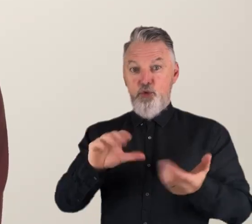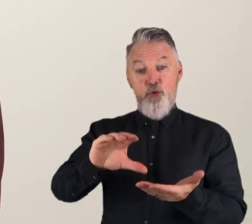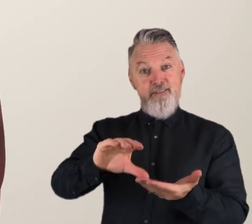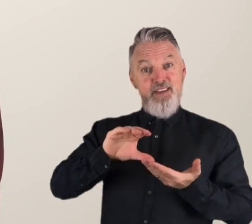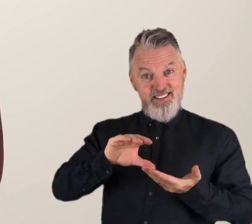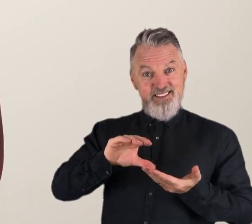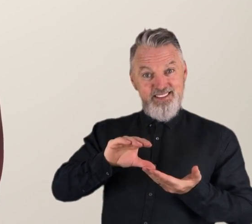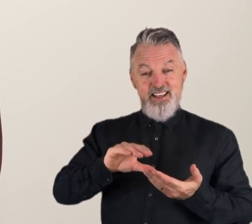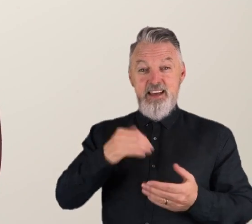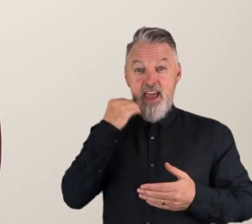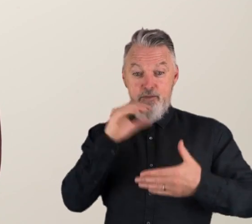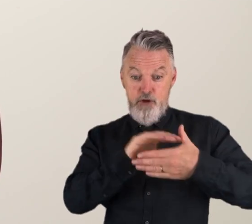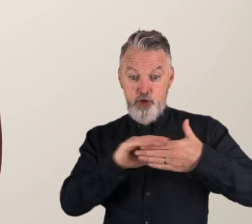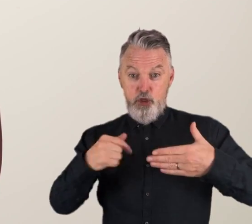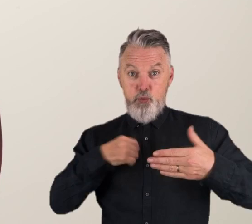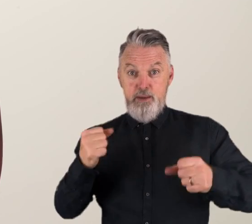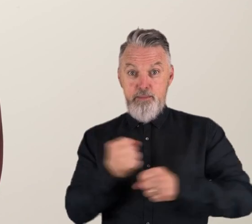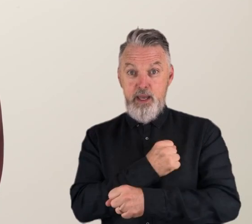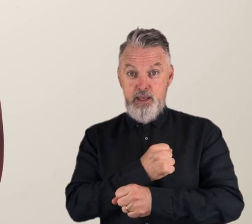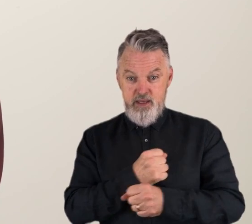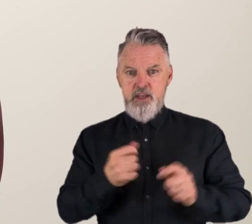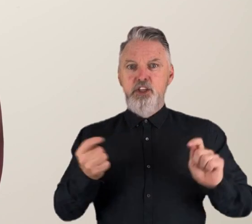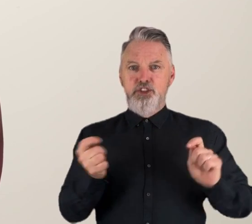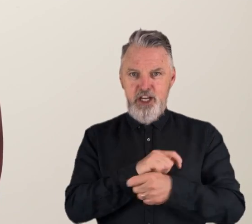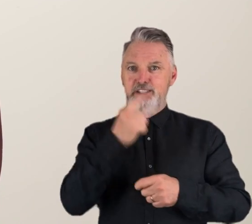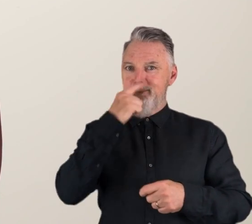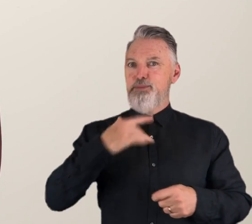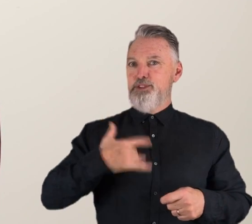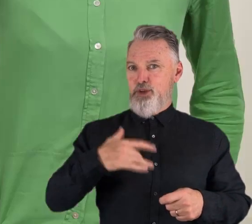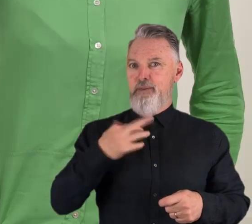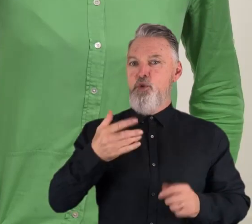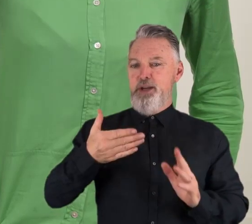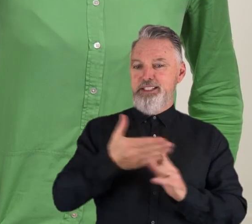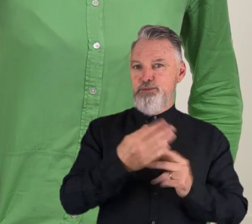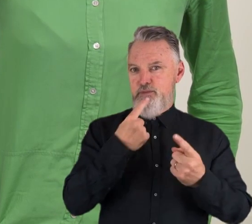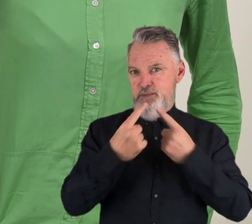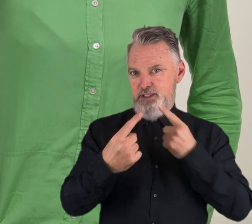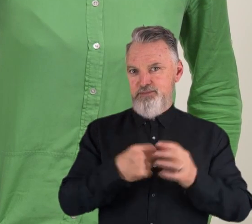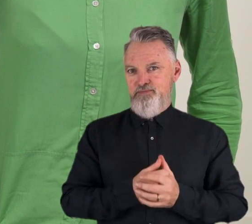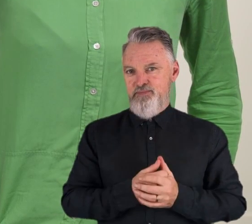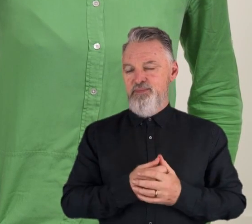Every dollar we make goes back into changing people’s lives through accessible information. We know this truth for ourselves.